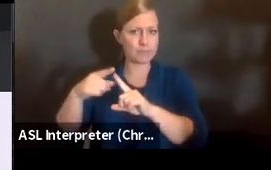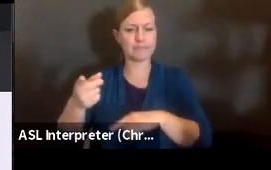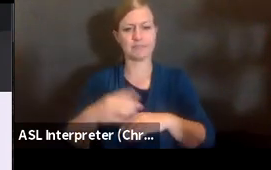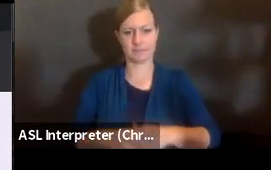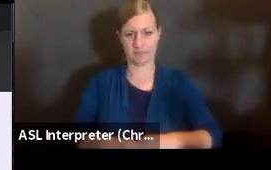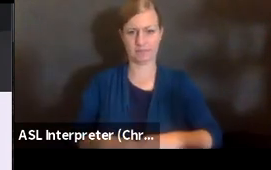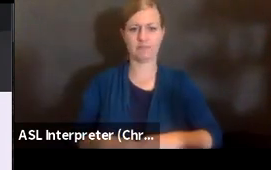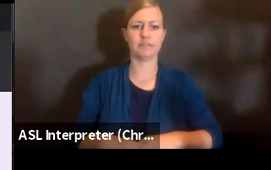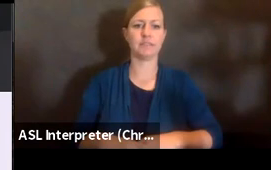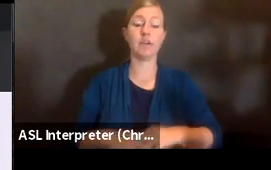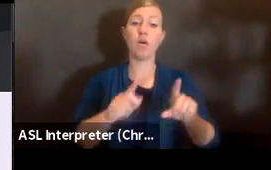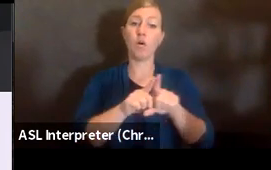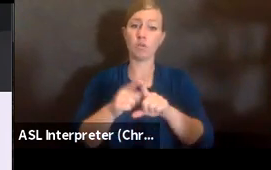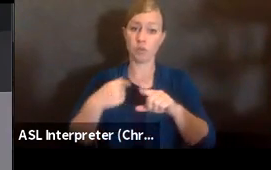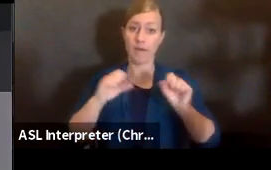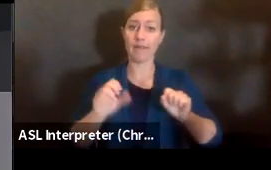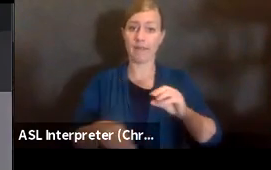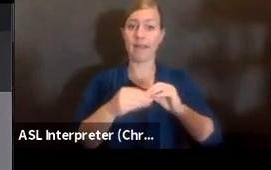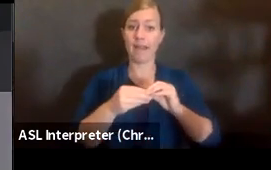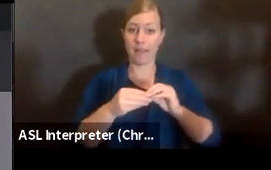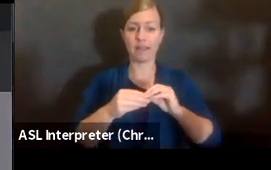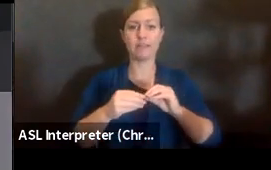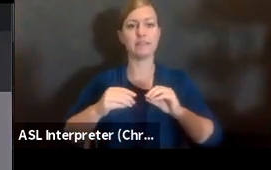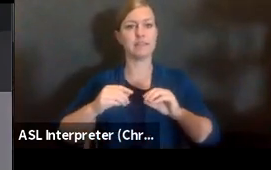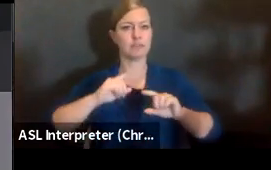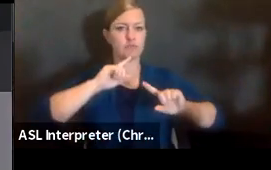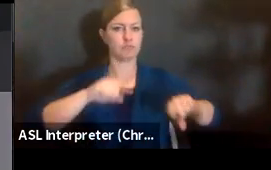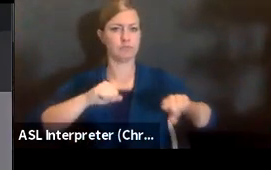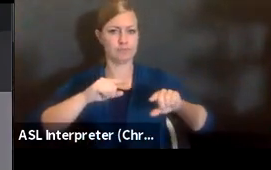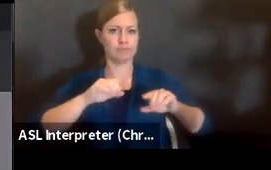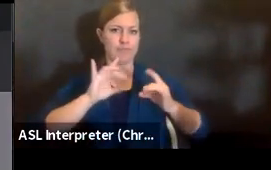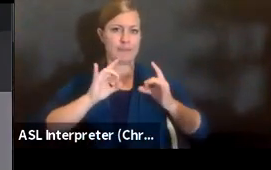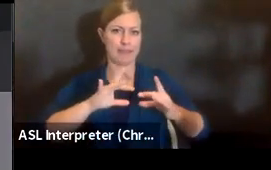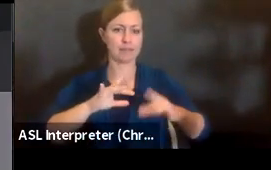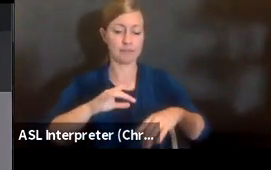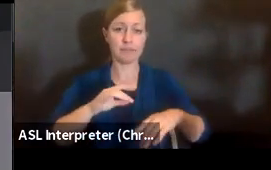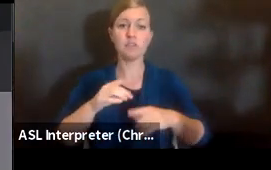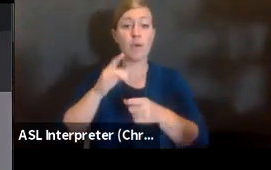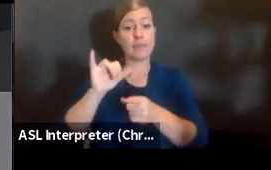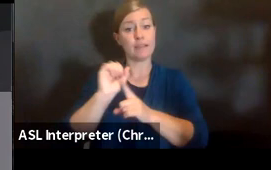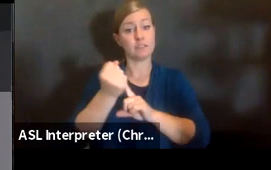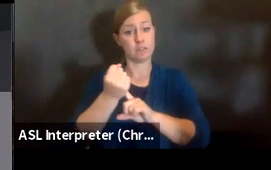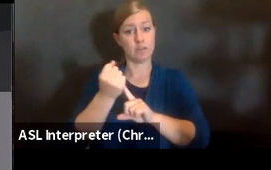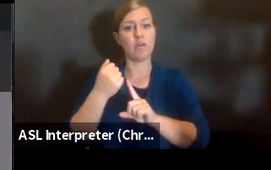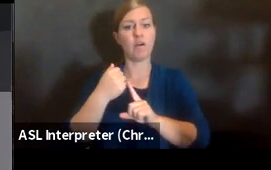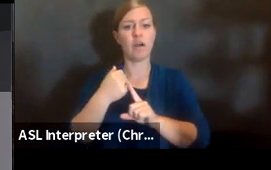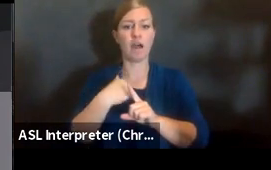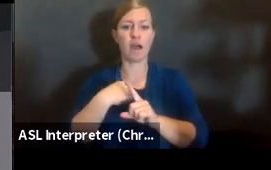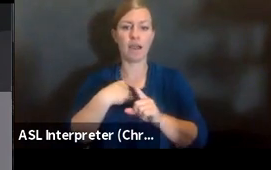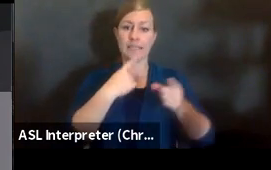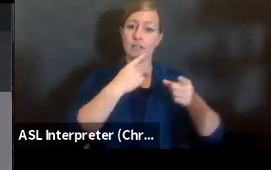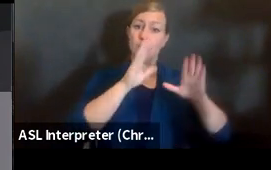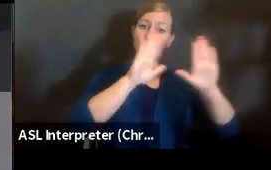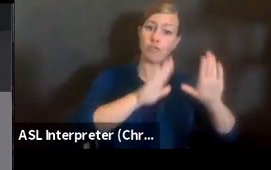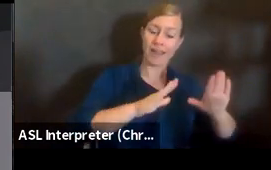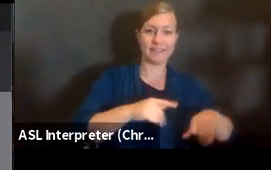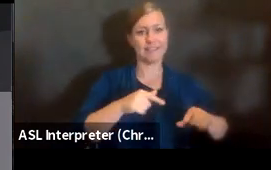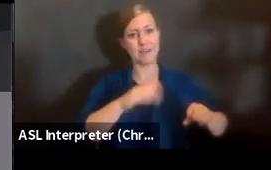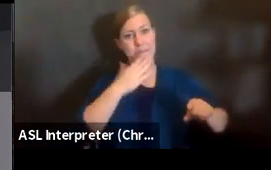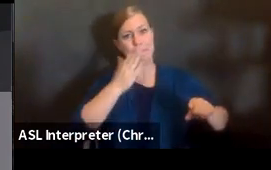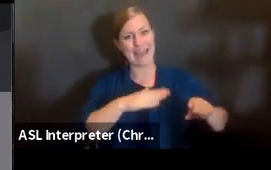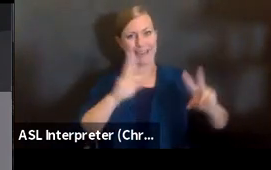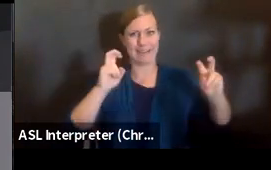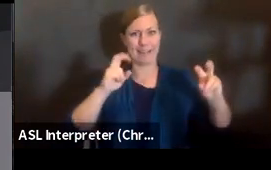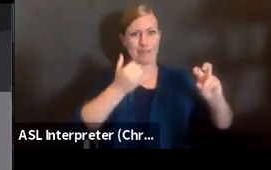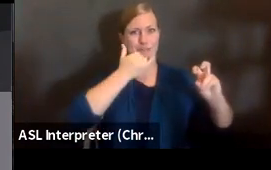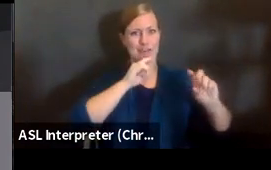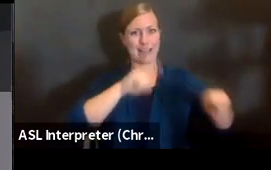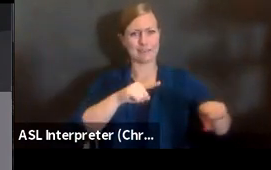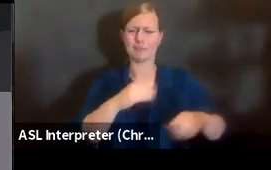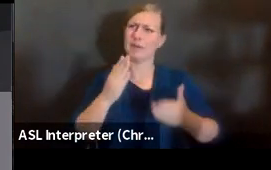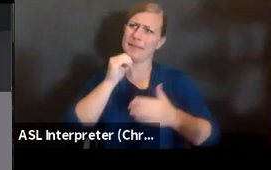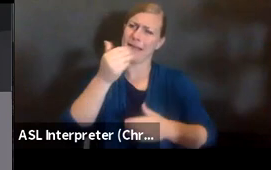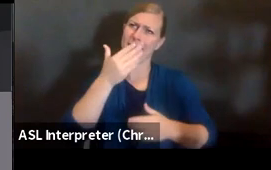Katherine Livick - ESD 112: I also have the option to add answer feedback. So in this scenario, I've designated great and bad as wrong answers. Probably not very social, emotional aware.